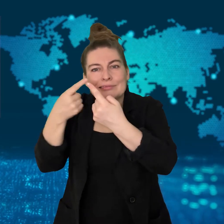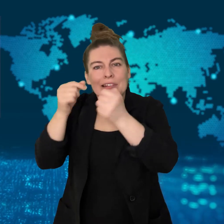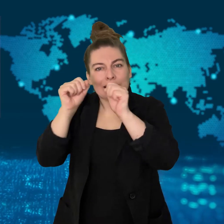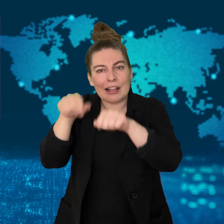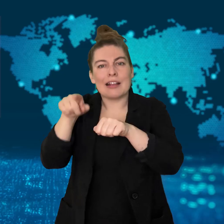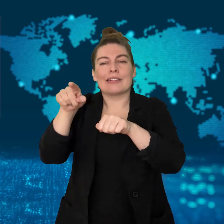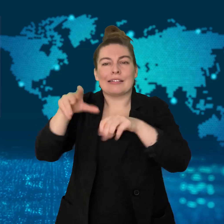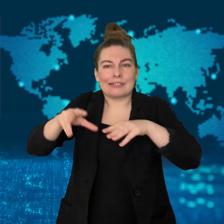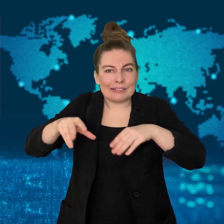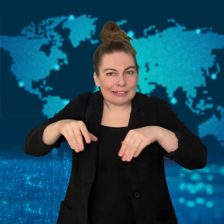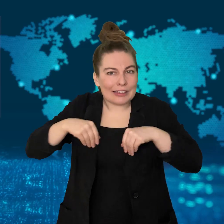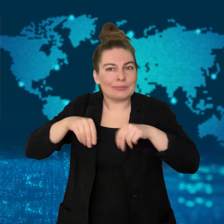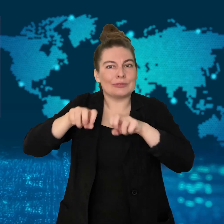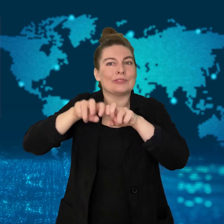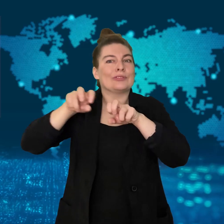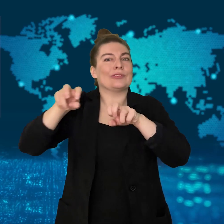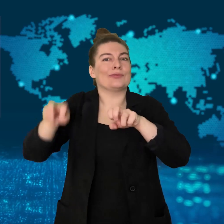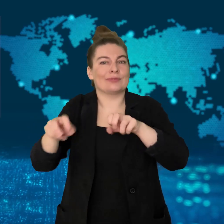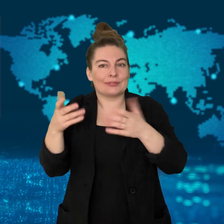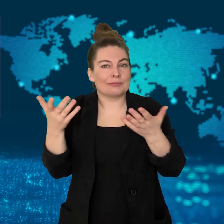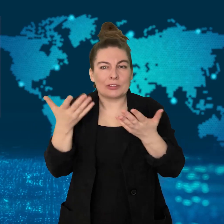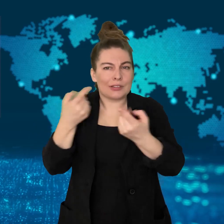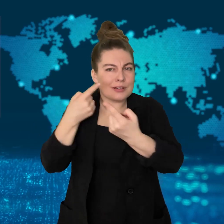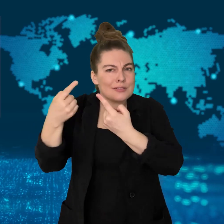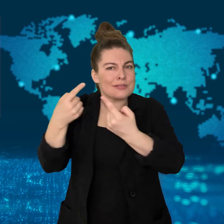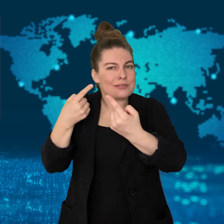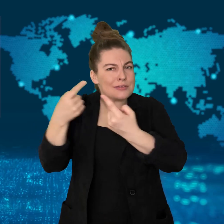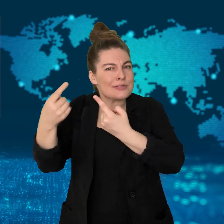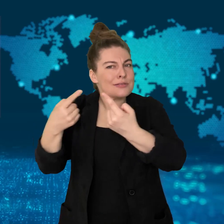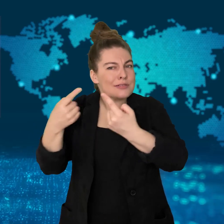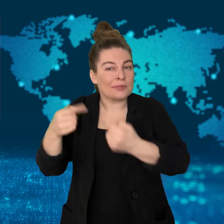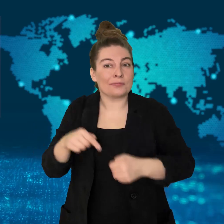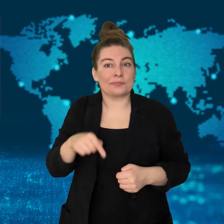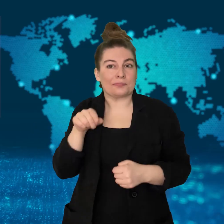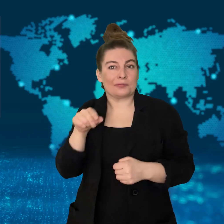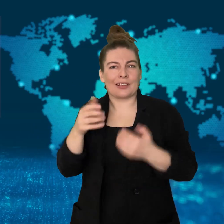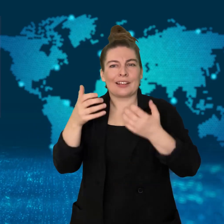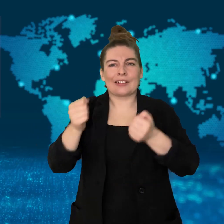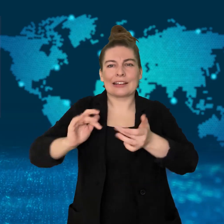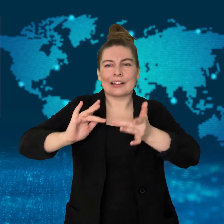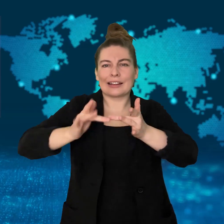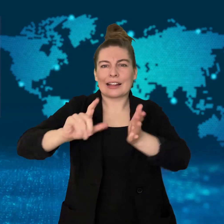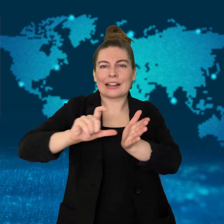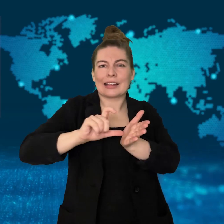and then tried to talk him down.